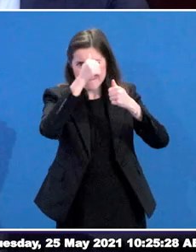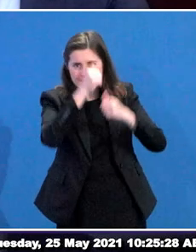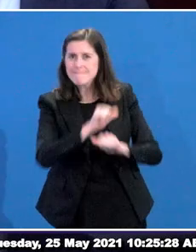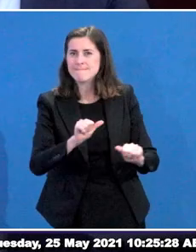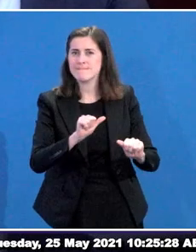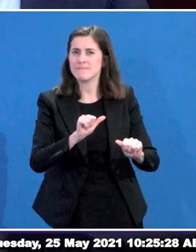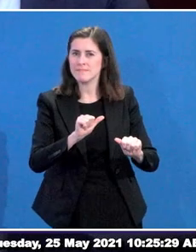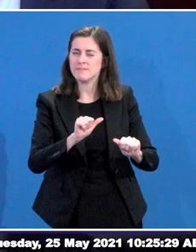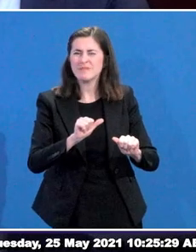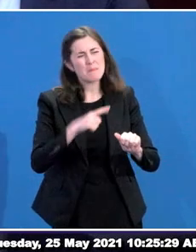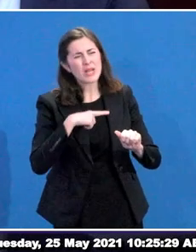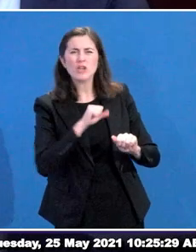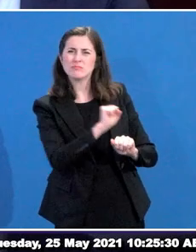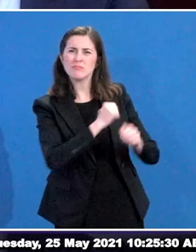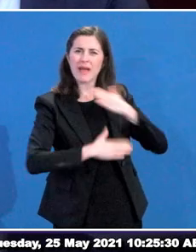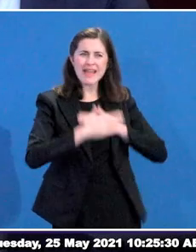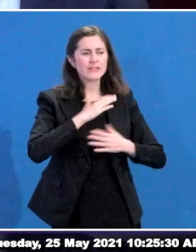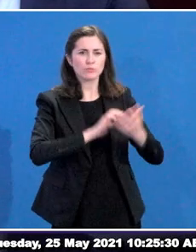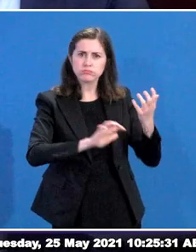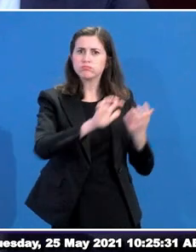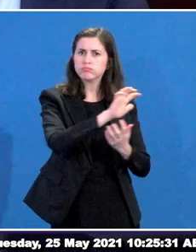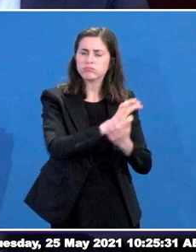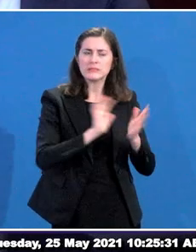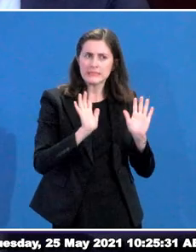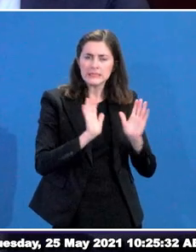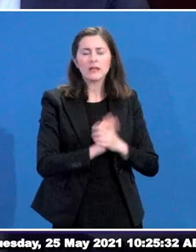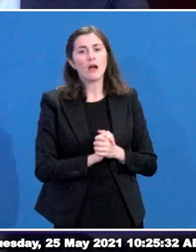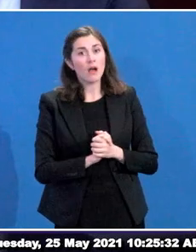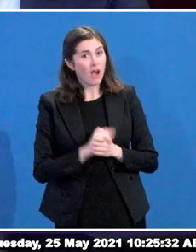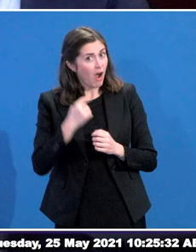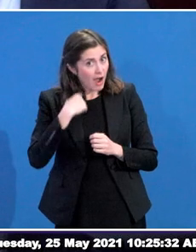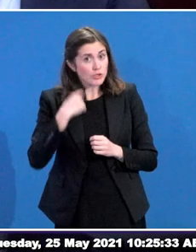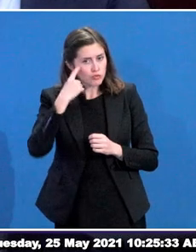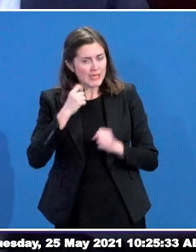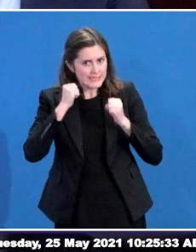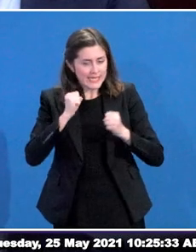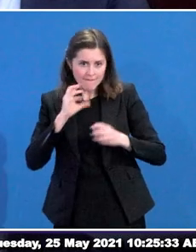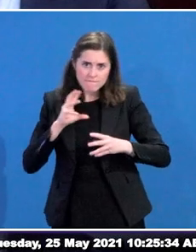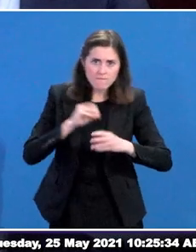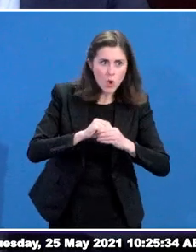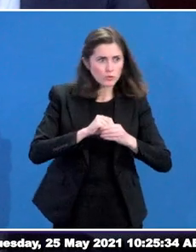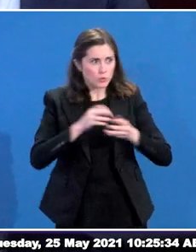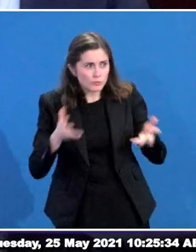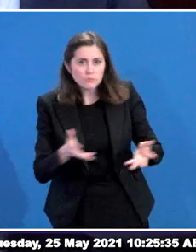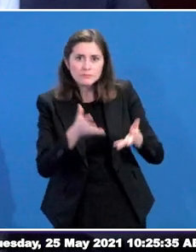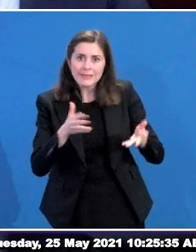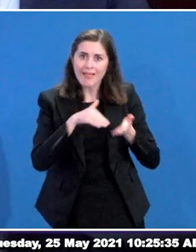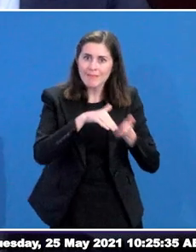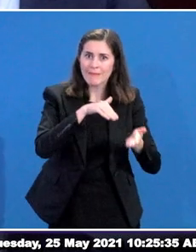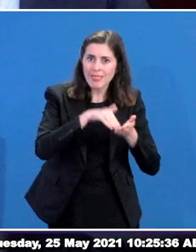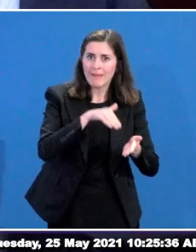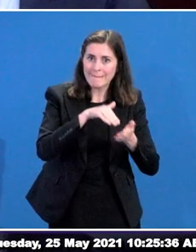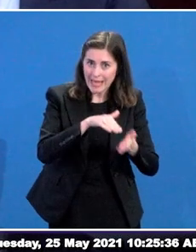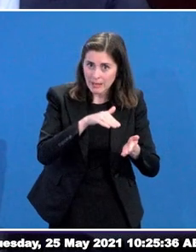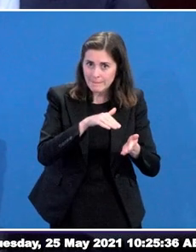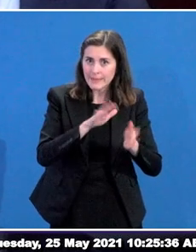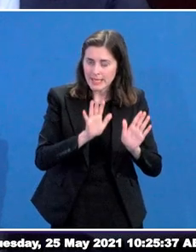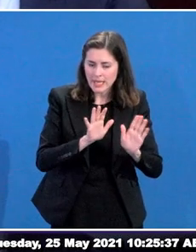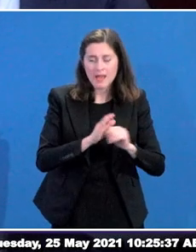And so, I really tried to be as involved as I could, but I was hardly sleeping,